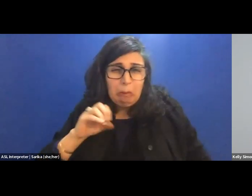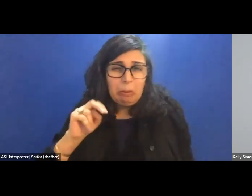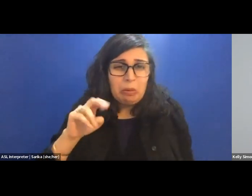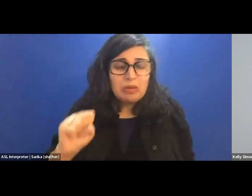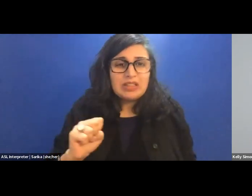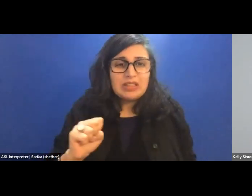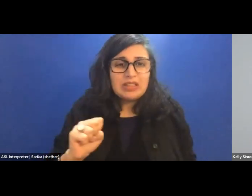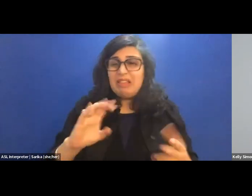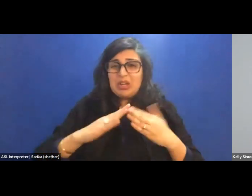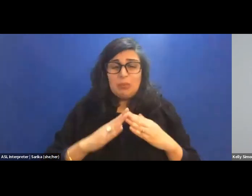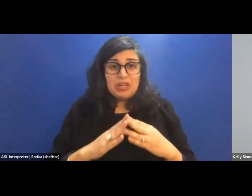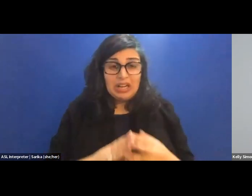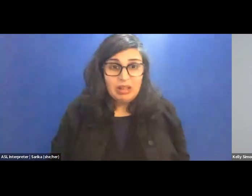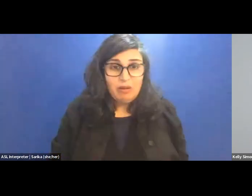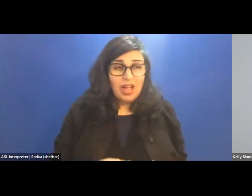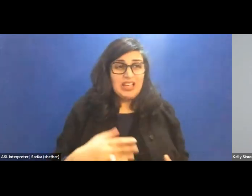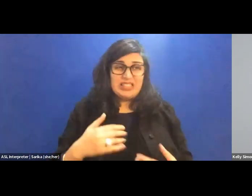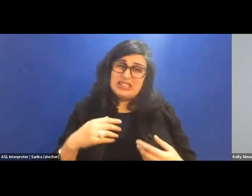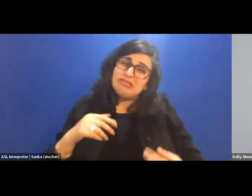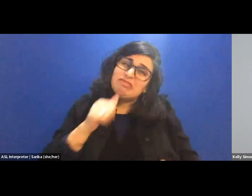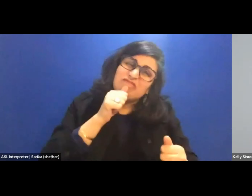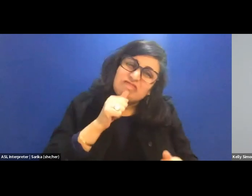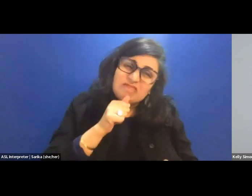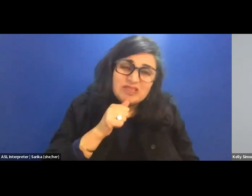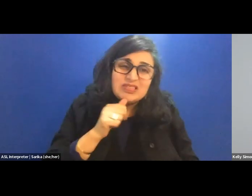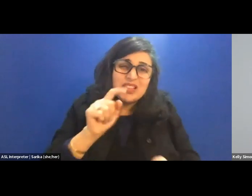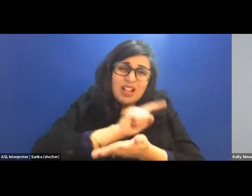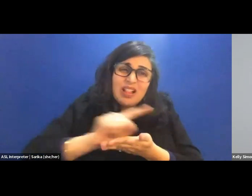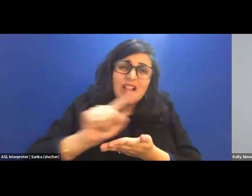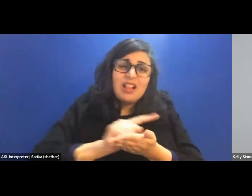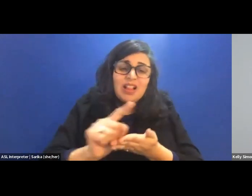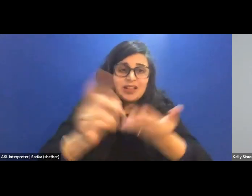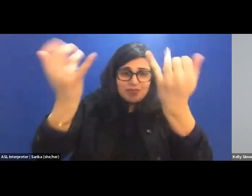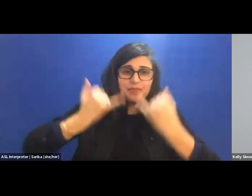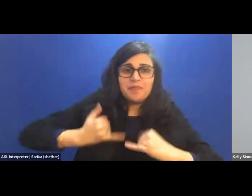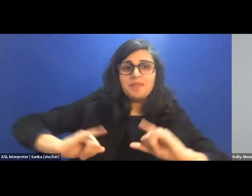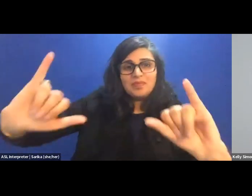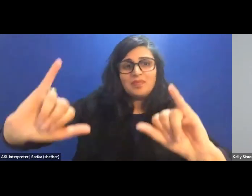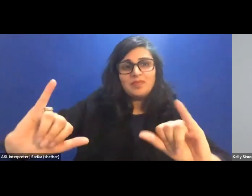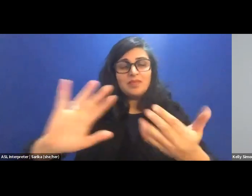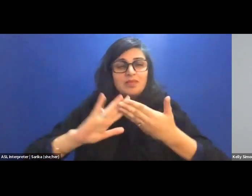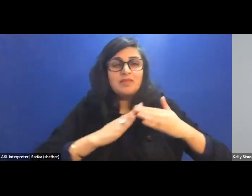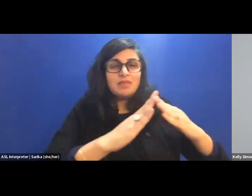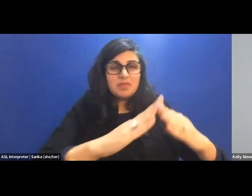menstruation. Children saw schools and neighborhoods look like war zones. The community was held in a chemical choke hold for